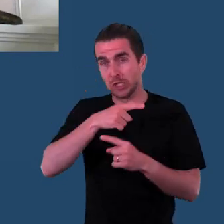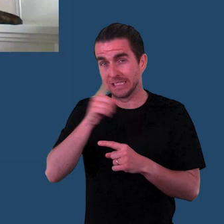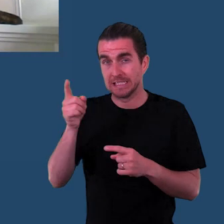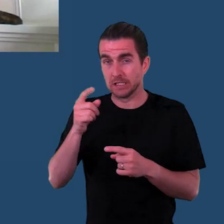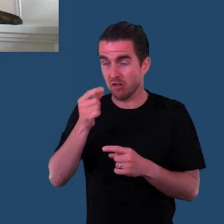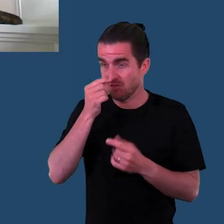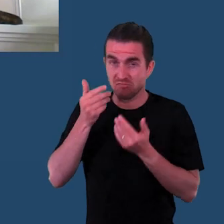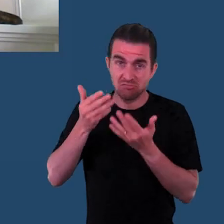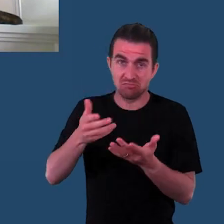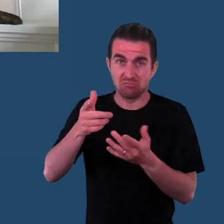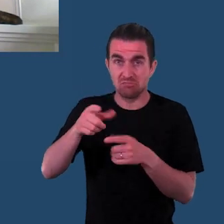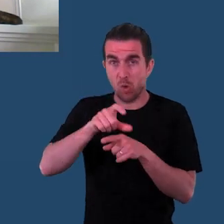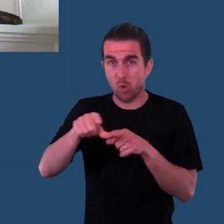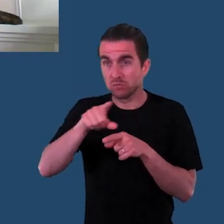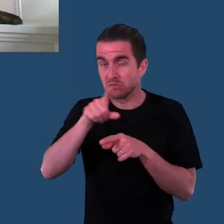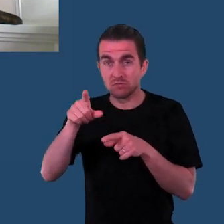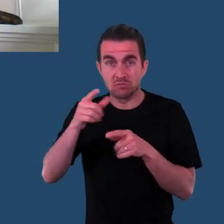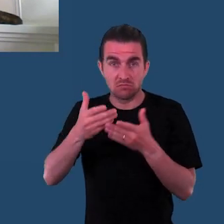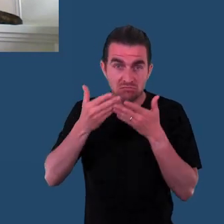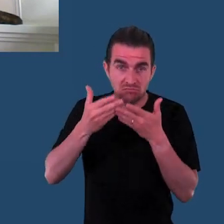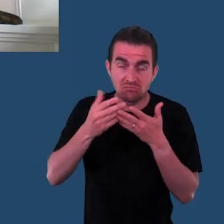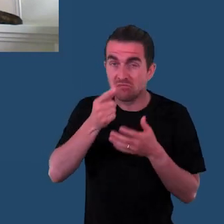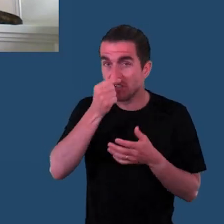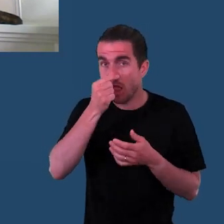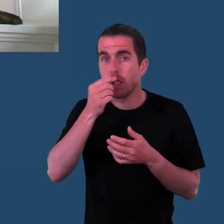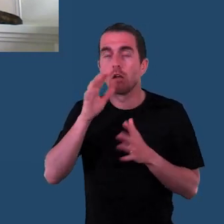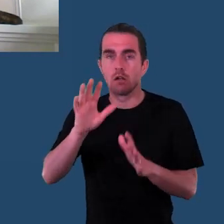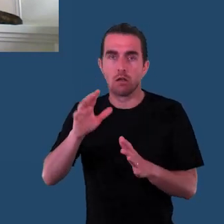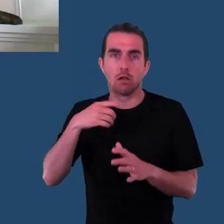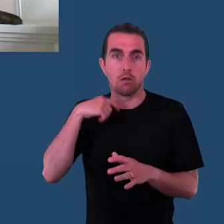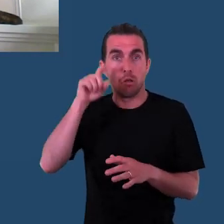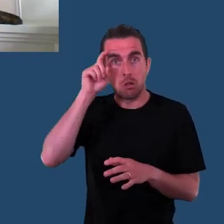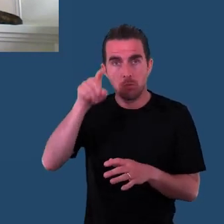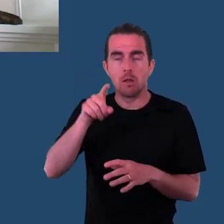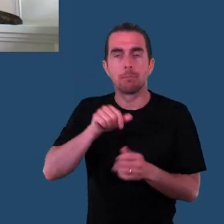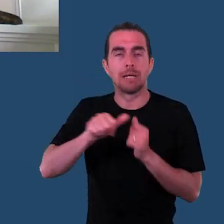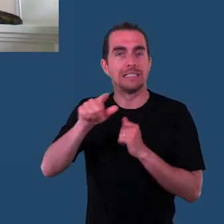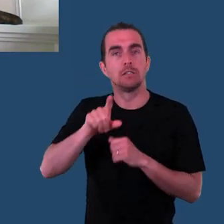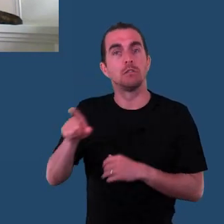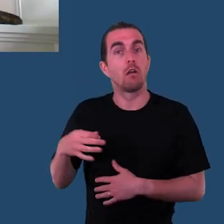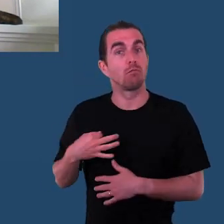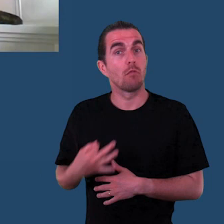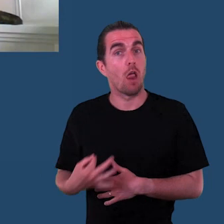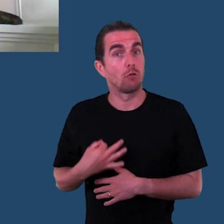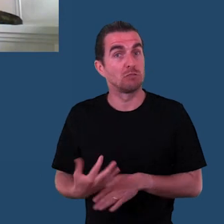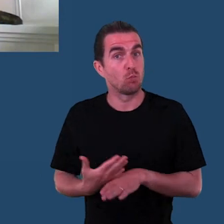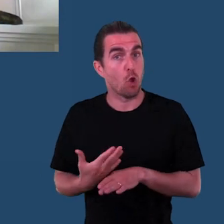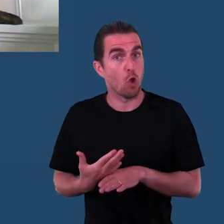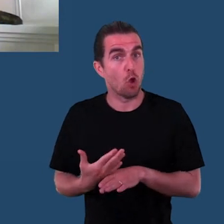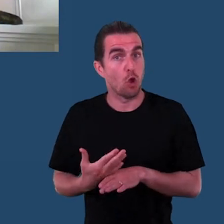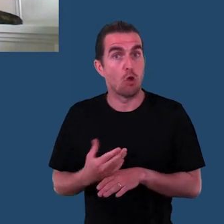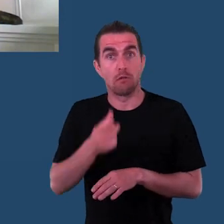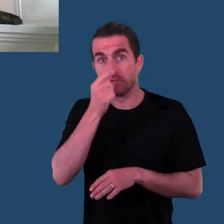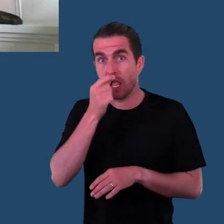that provide that sort of thing. And the other thing I would suggest is also get some voluntary experience, if you can.